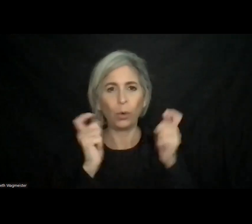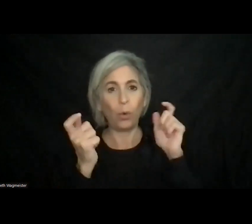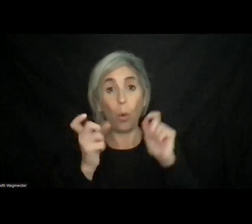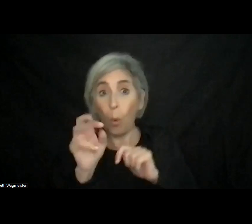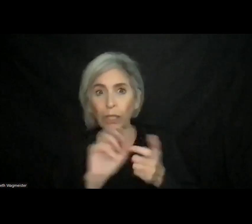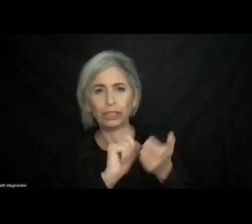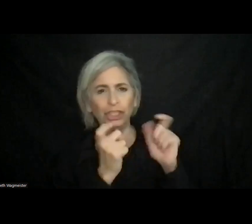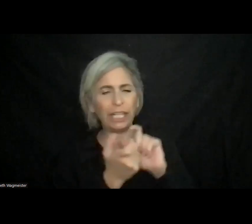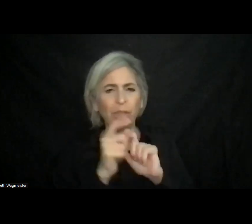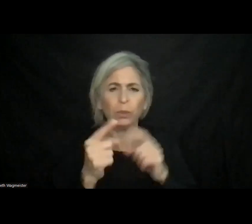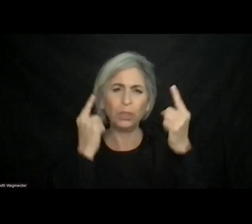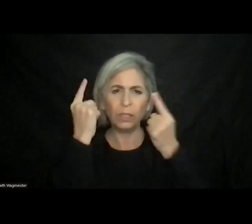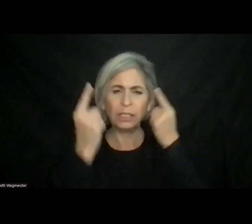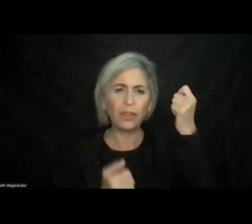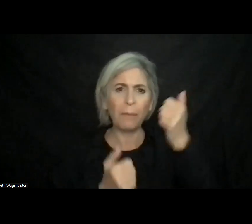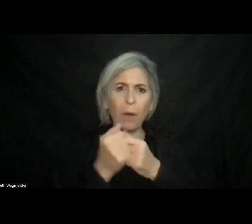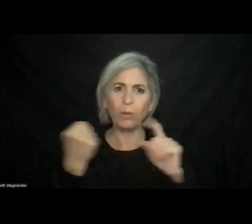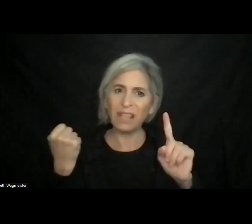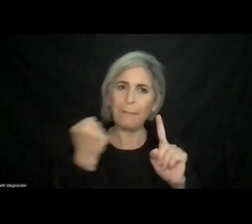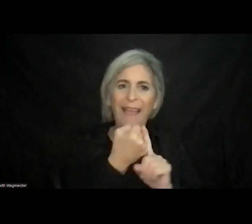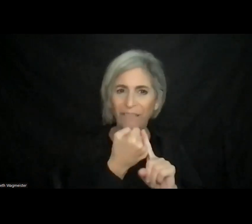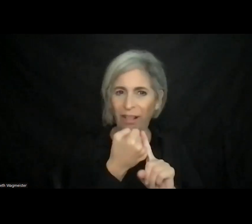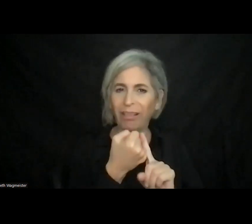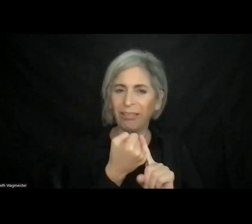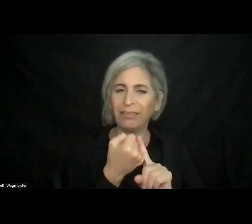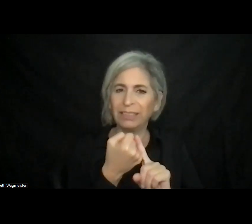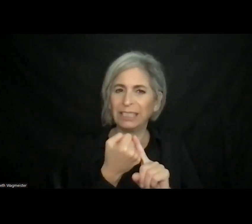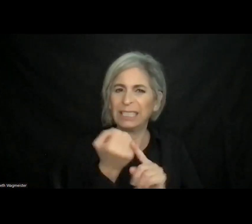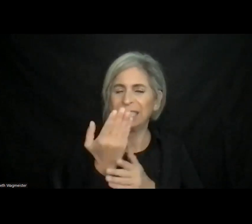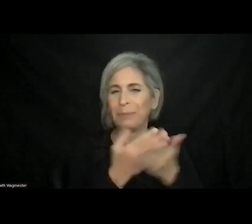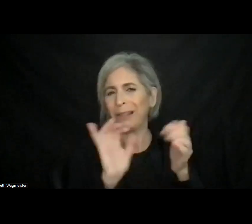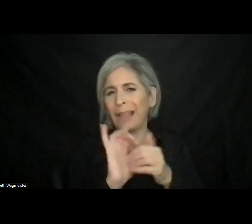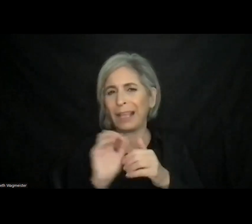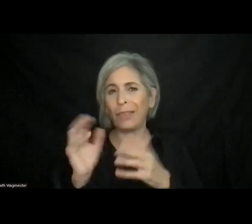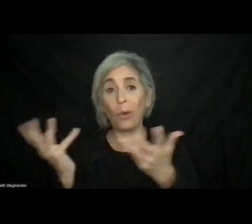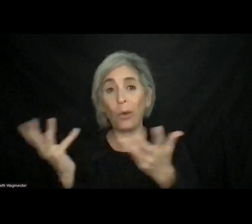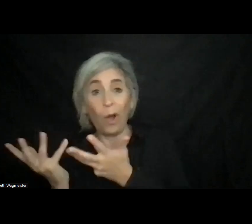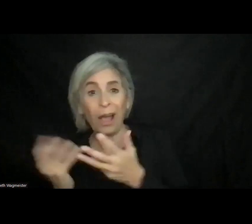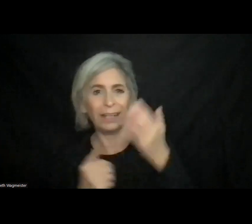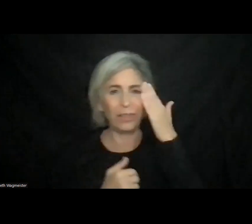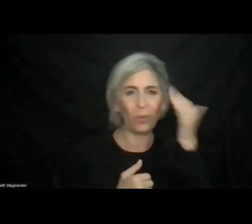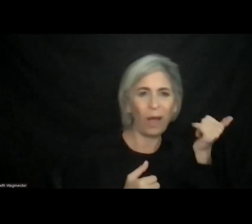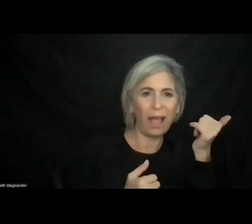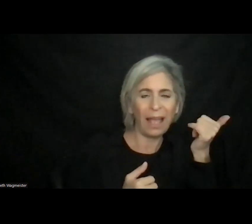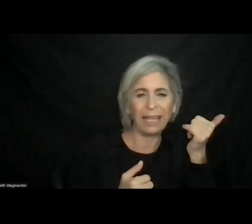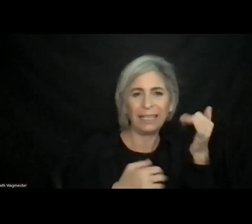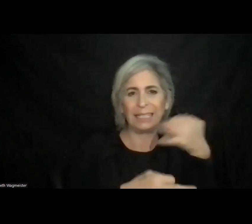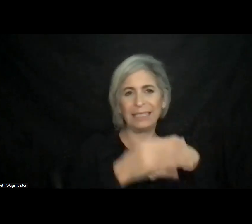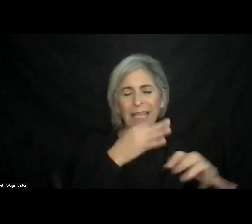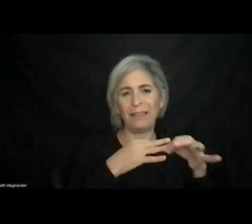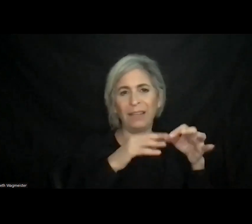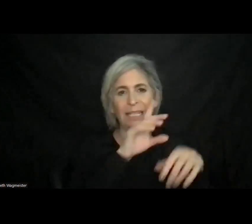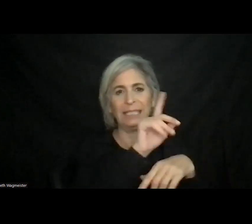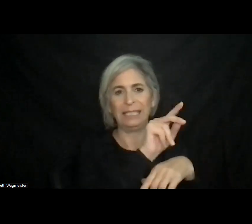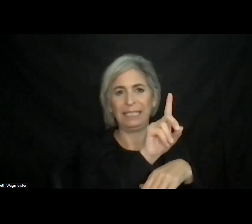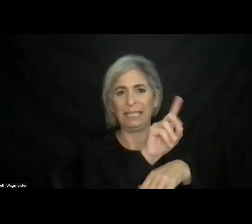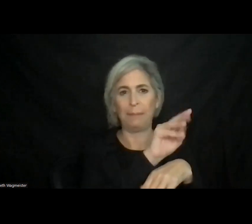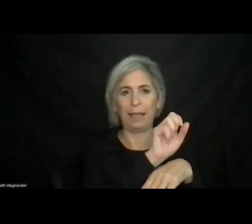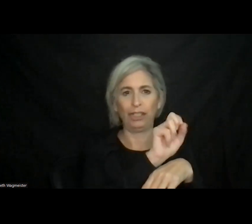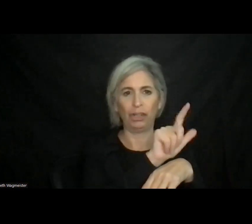consider most impactful? Something like the what/why versus dimensional clarifications